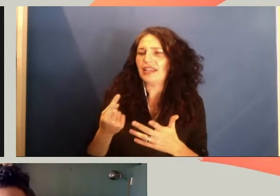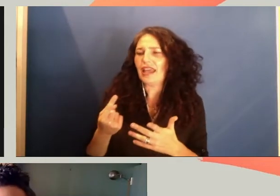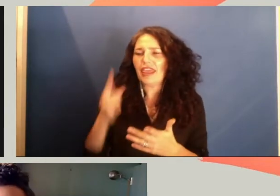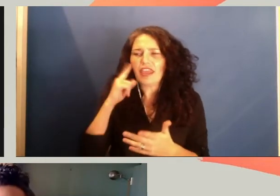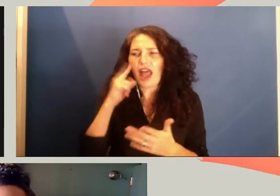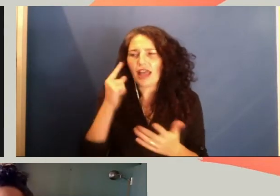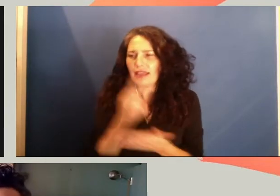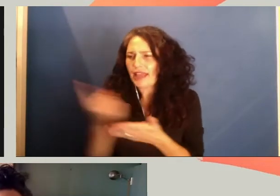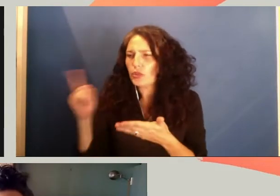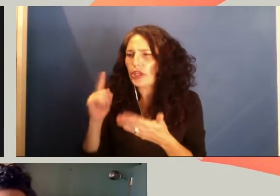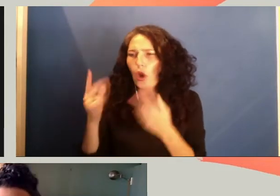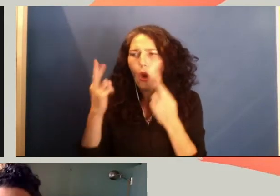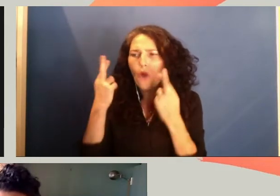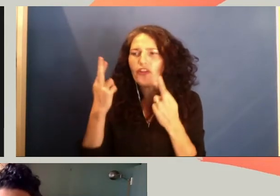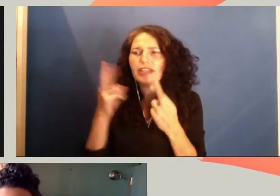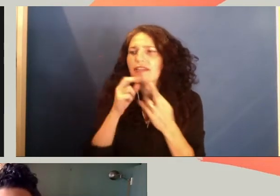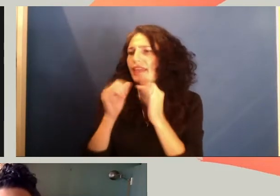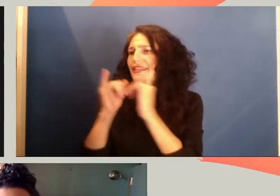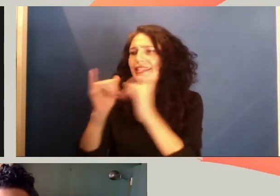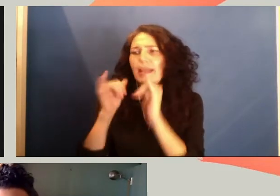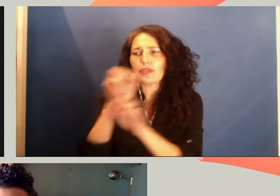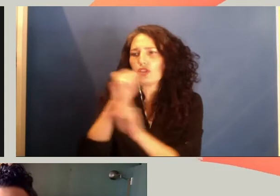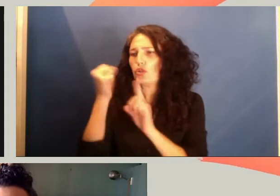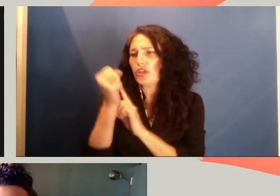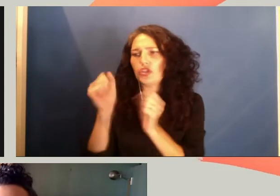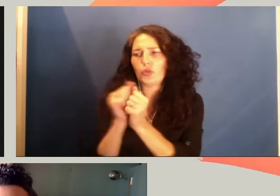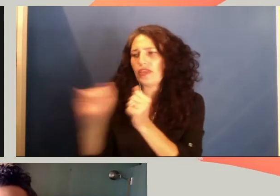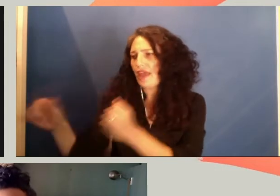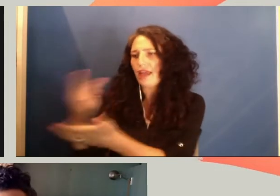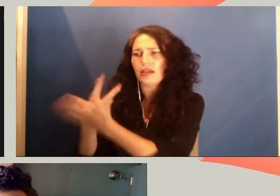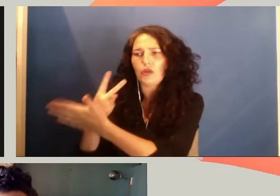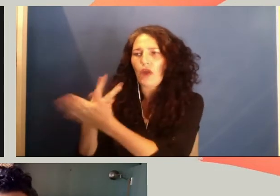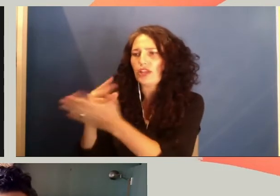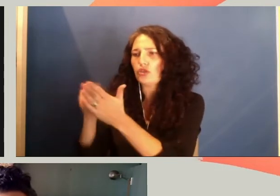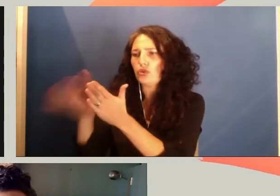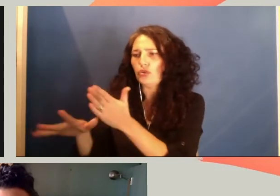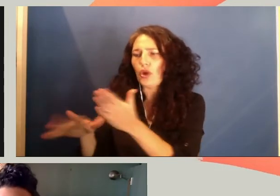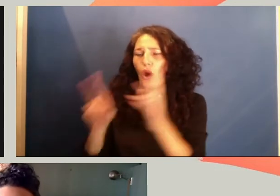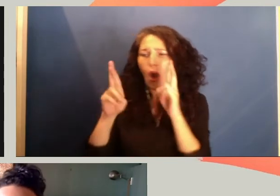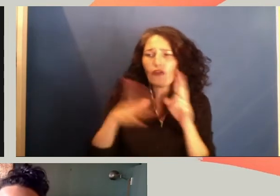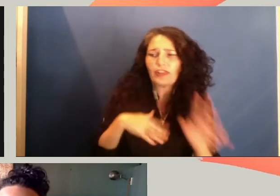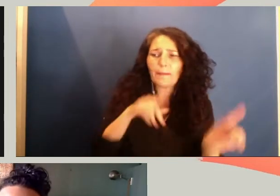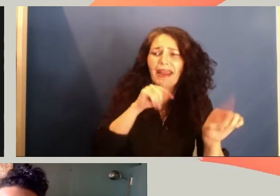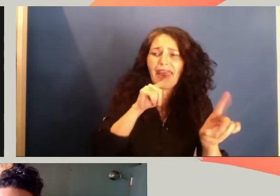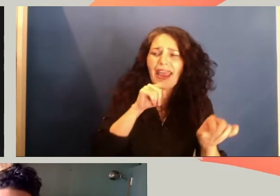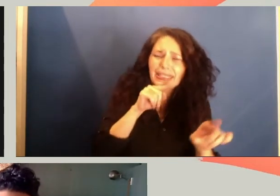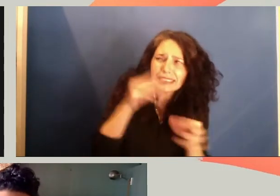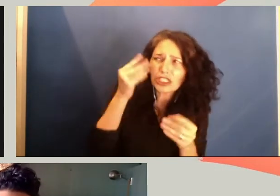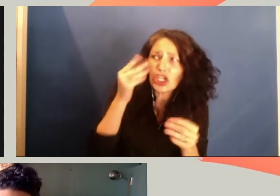I hope my answer, which certainly could have been better, left an opening for him, a place for him to step into,